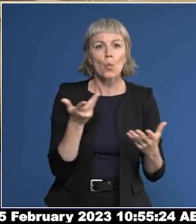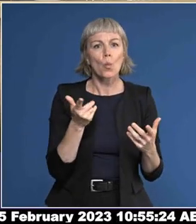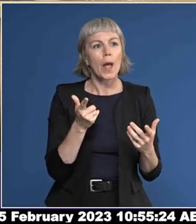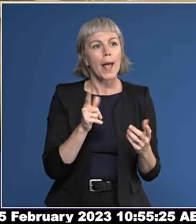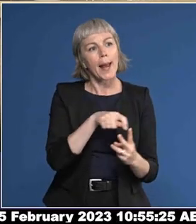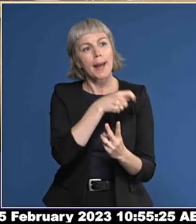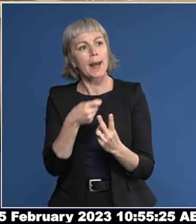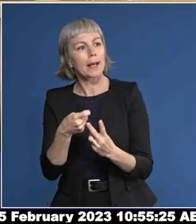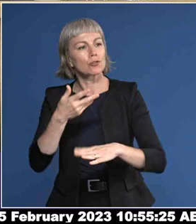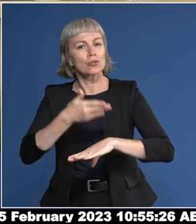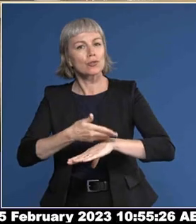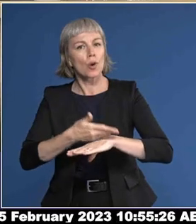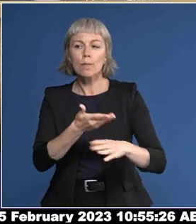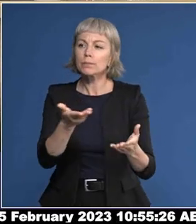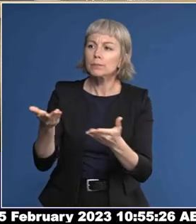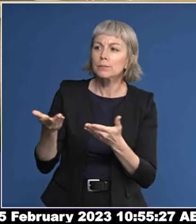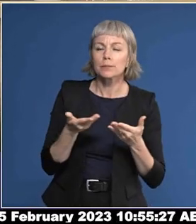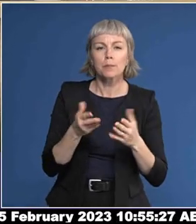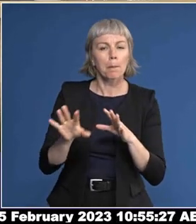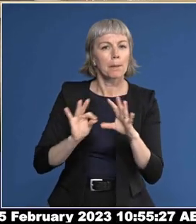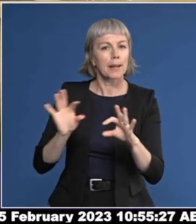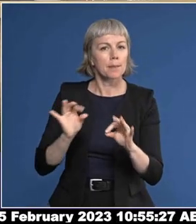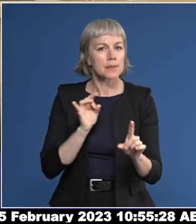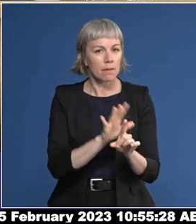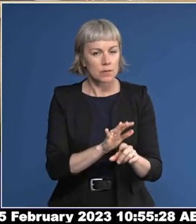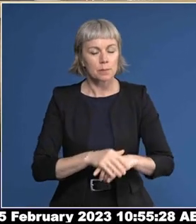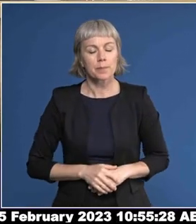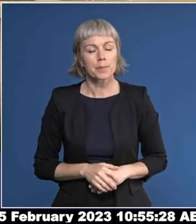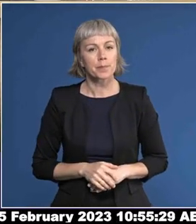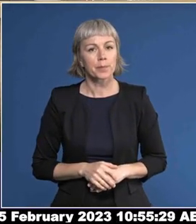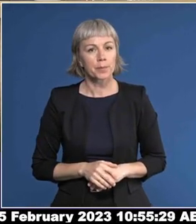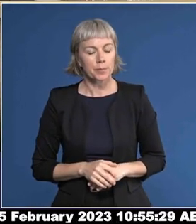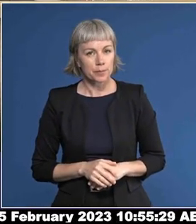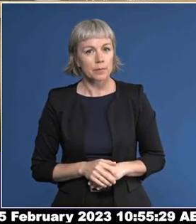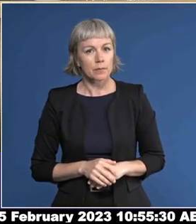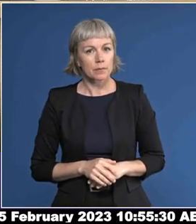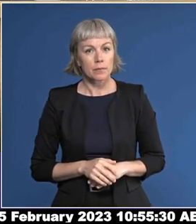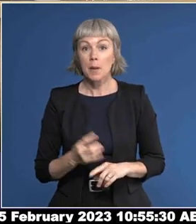And there will be further mapping around that as we move towards the development of our own enterprise agreement as well.